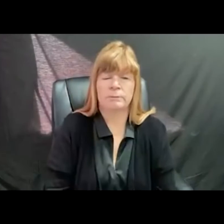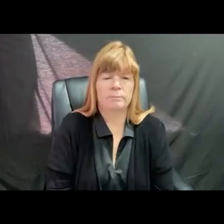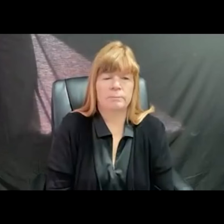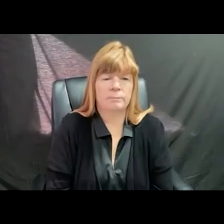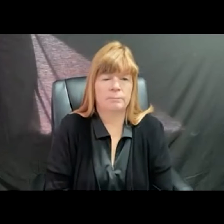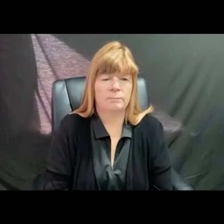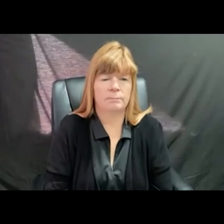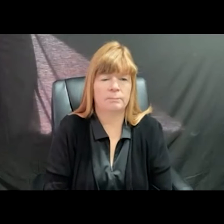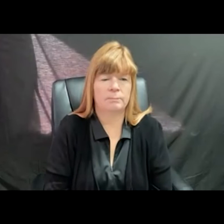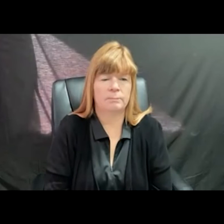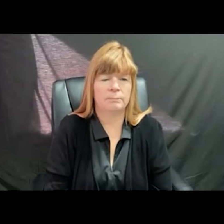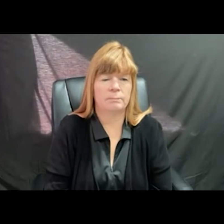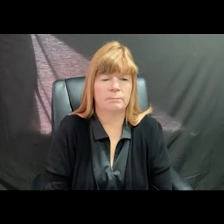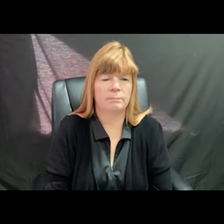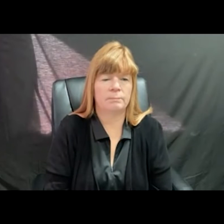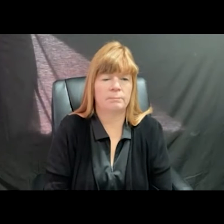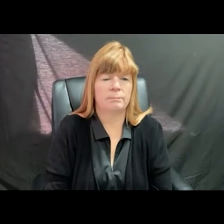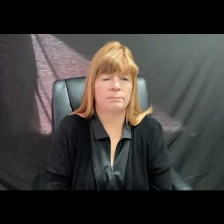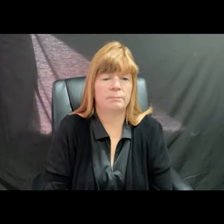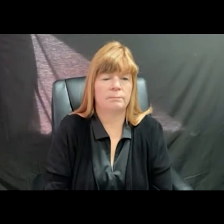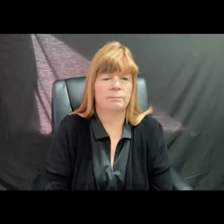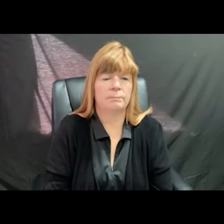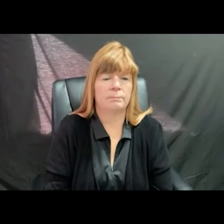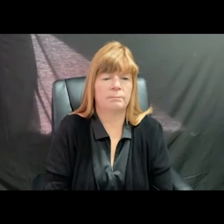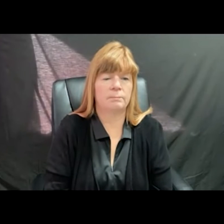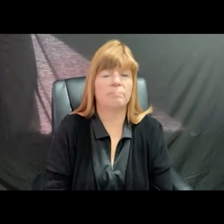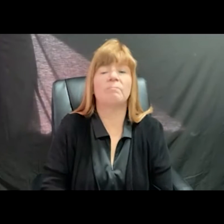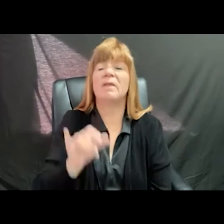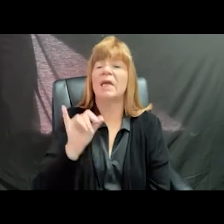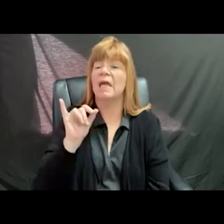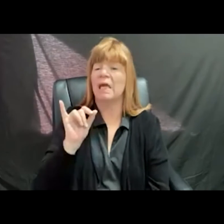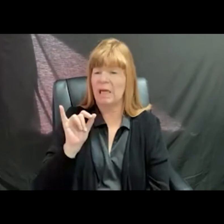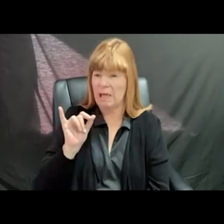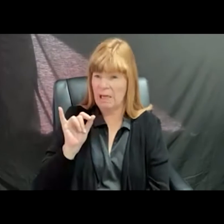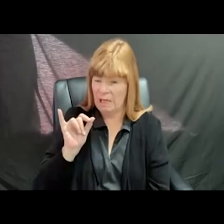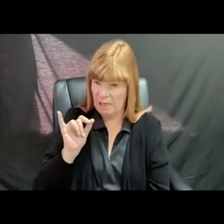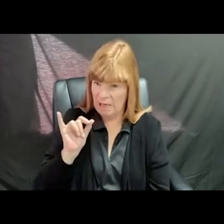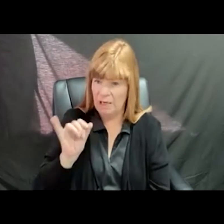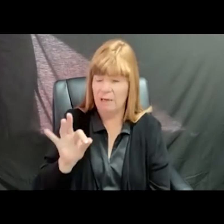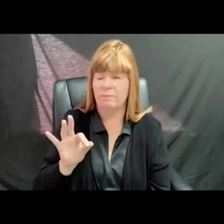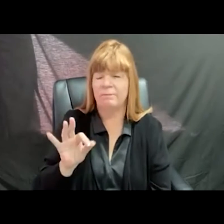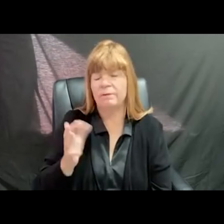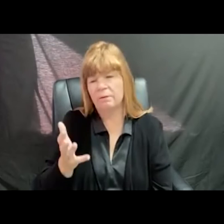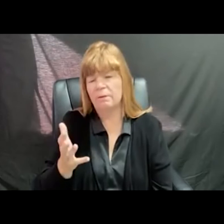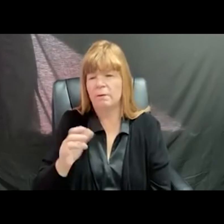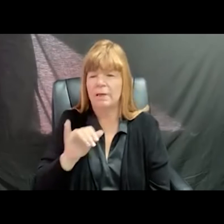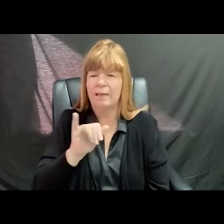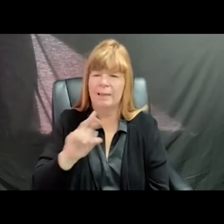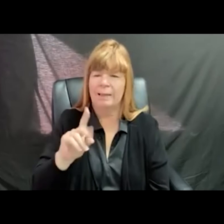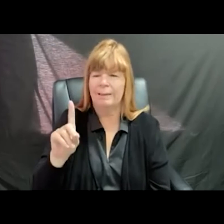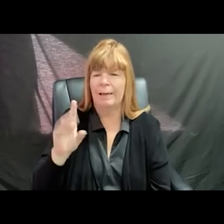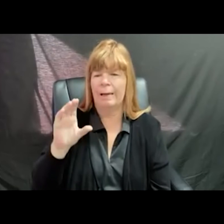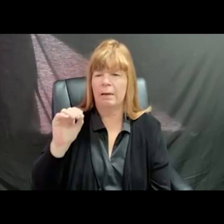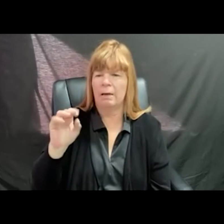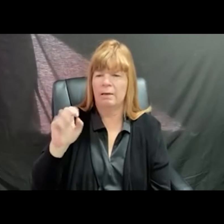so if they're enrolled I mean so there's Indiana Connections Academy I know we have students